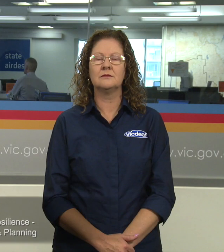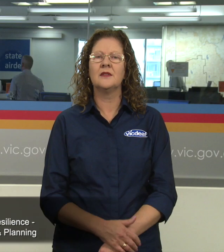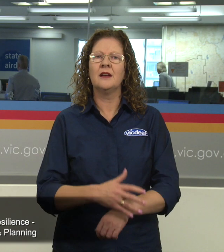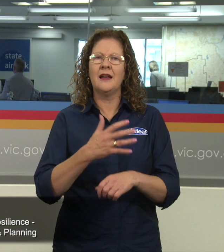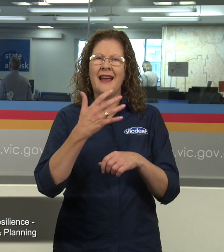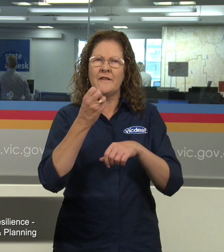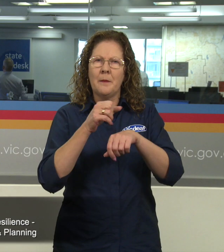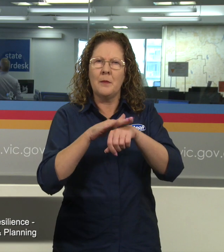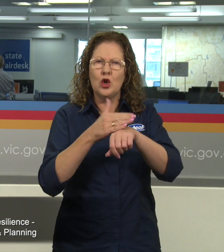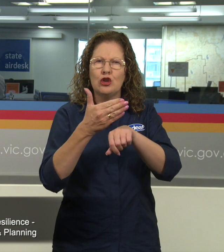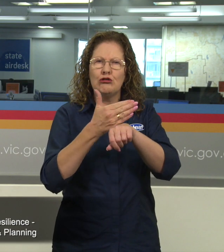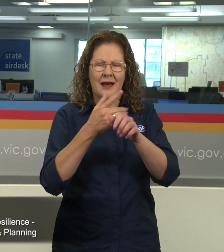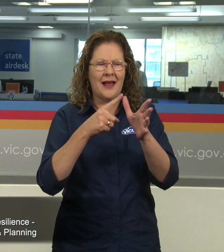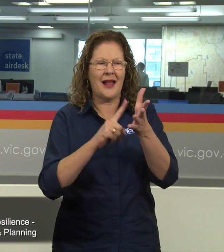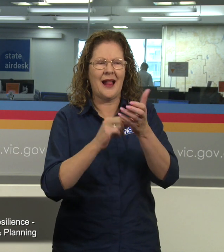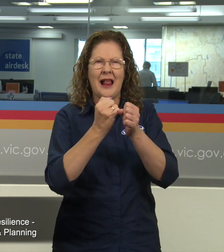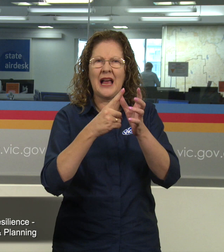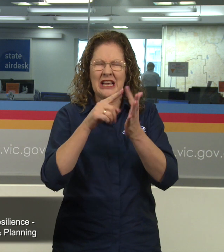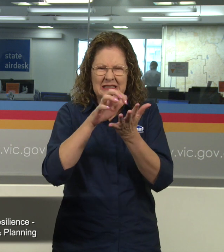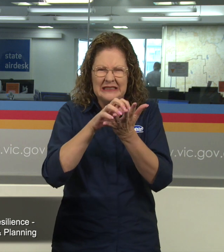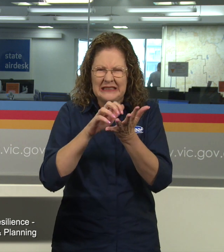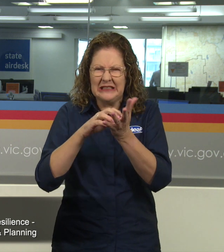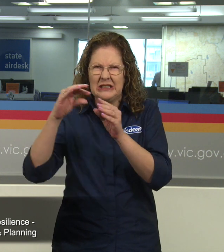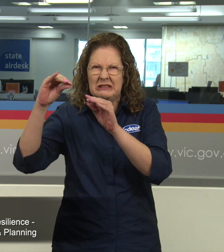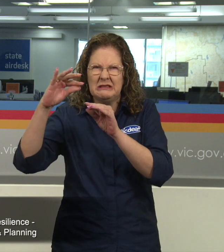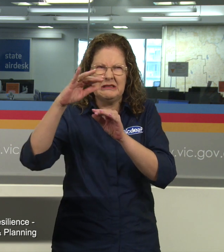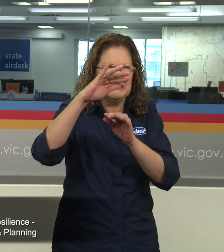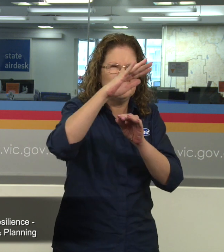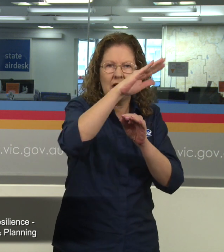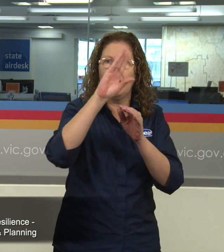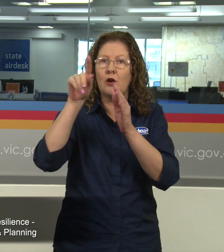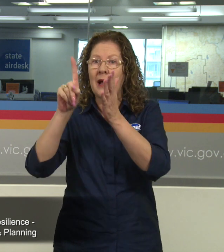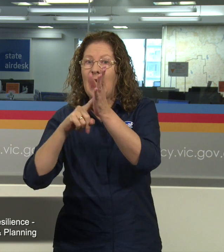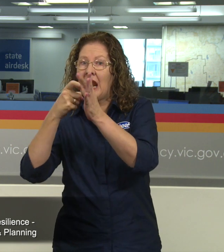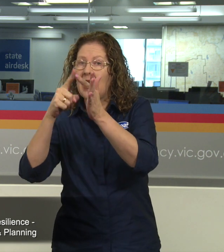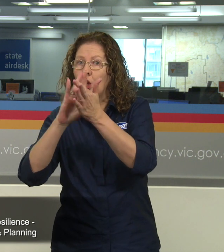The blue-green algae event continues along the Murray River between Lake Hume and Koondrook.